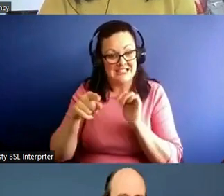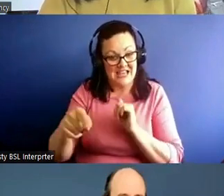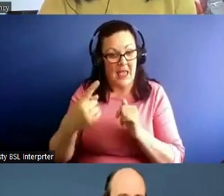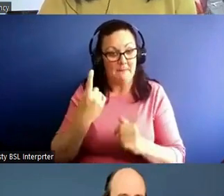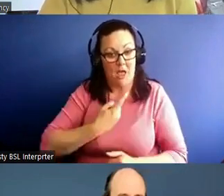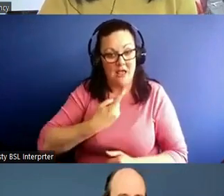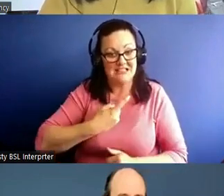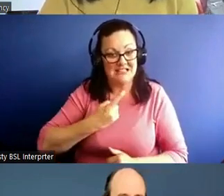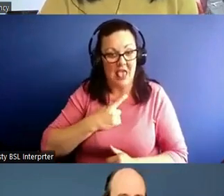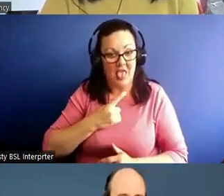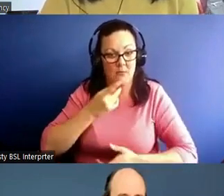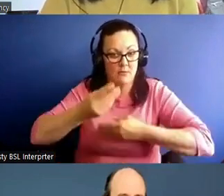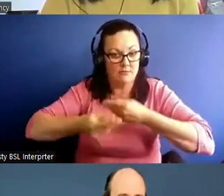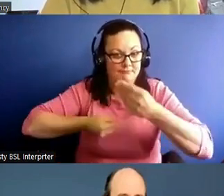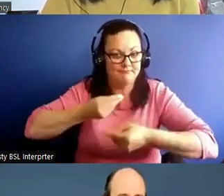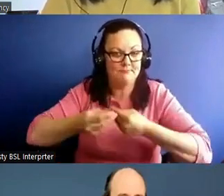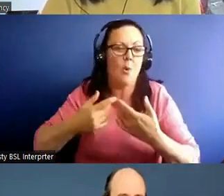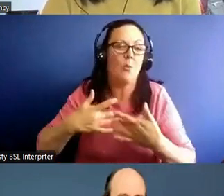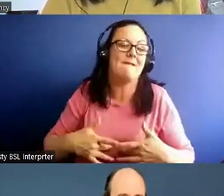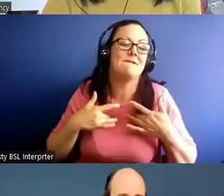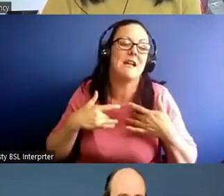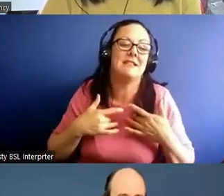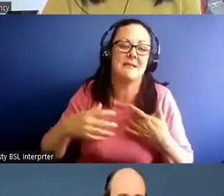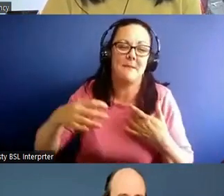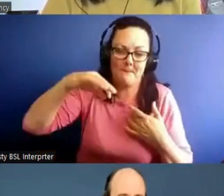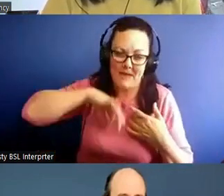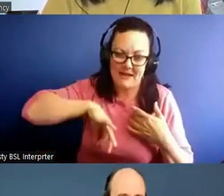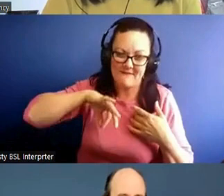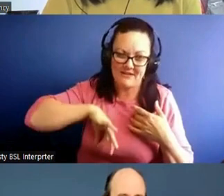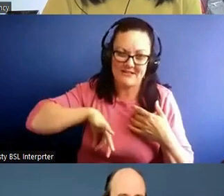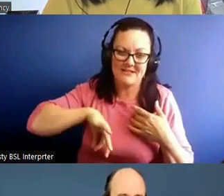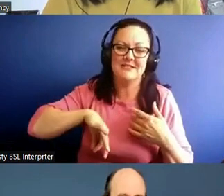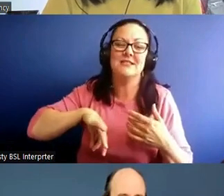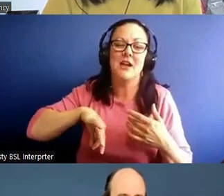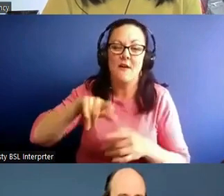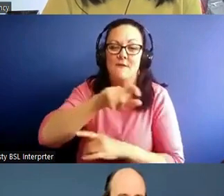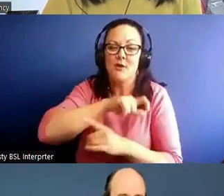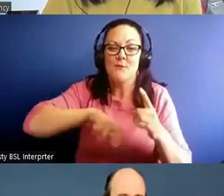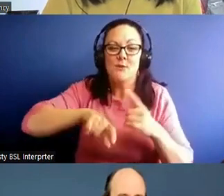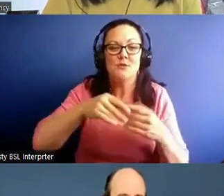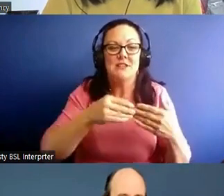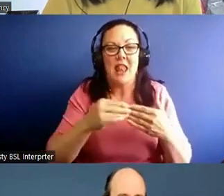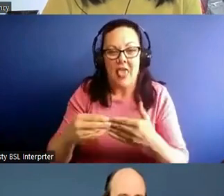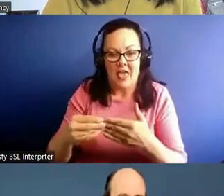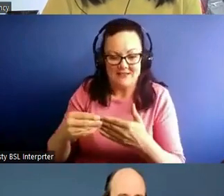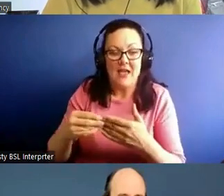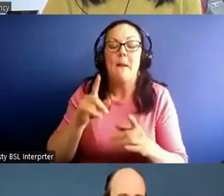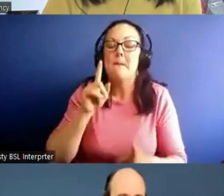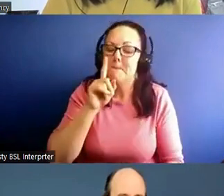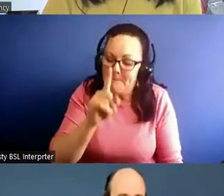the benefits of community led evaluation. We want to learn from you if you have been involved in these